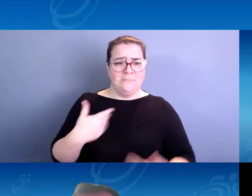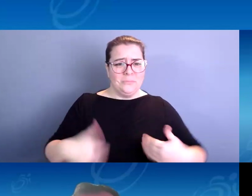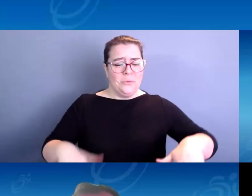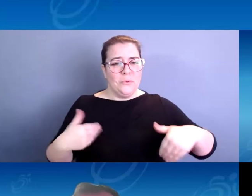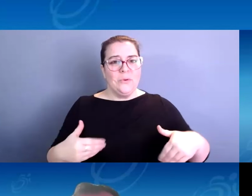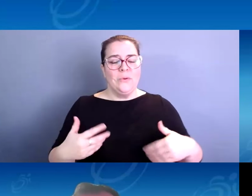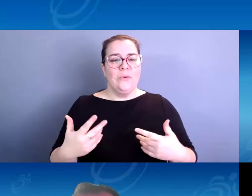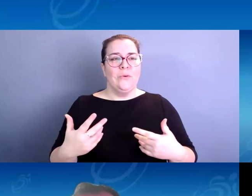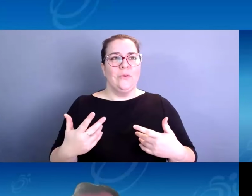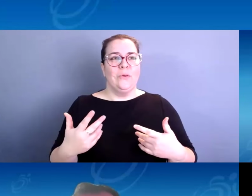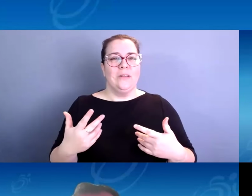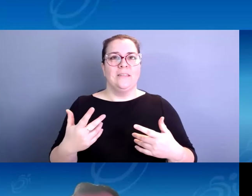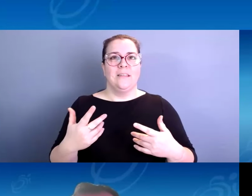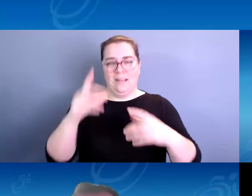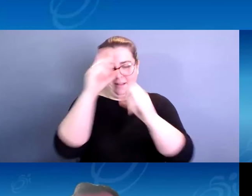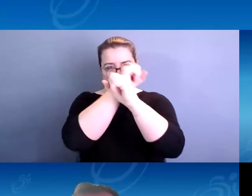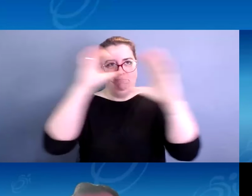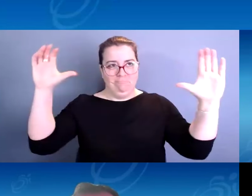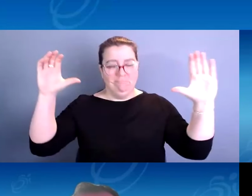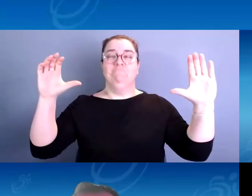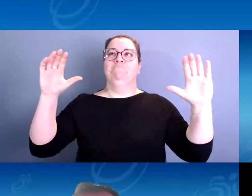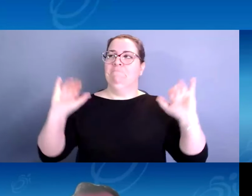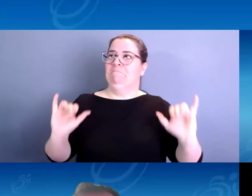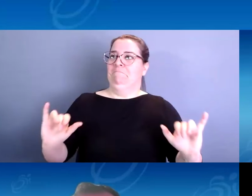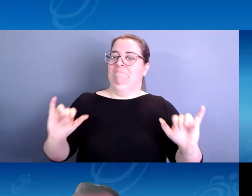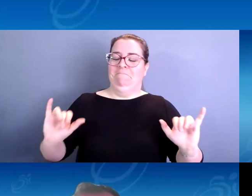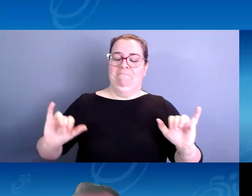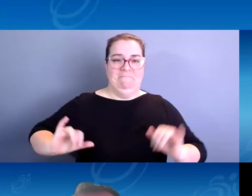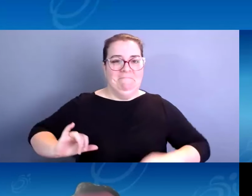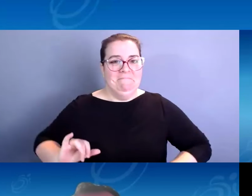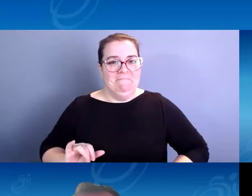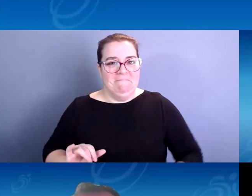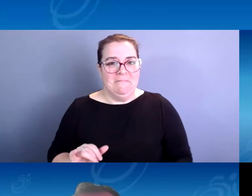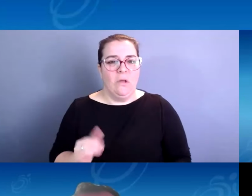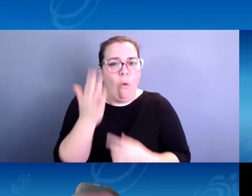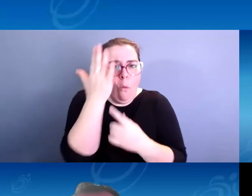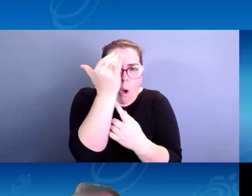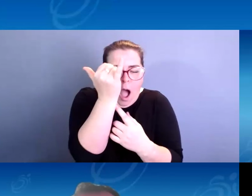There aren't as many good answers for the, you know, the the why not?